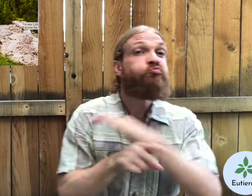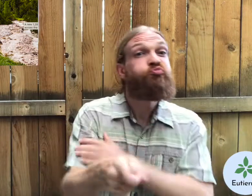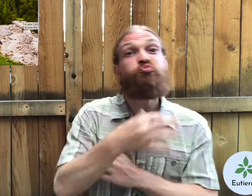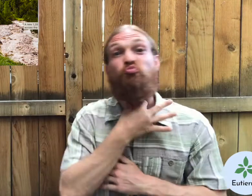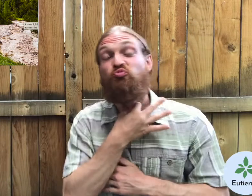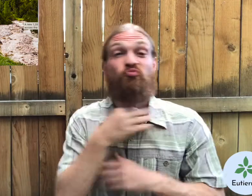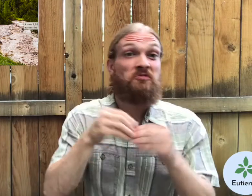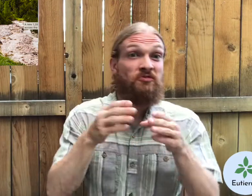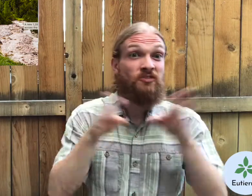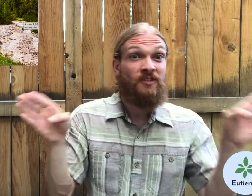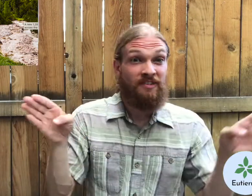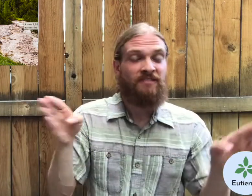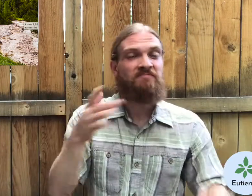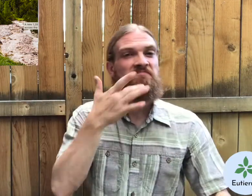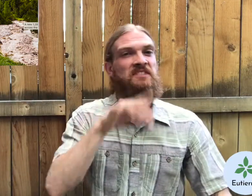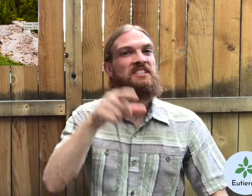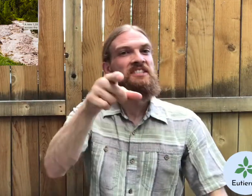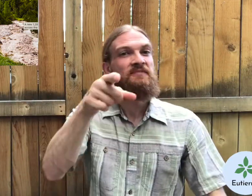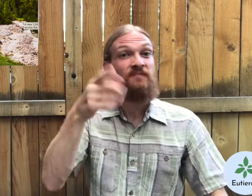Or just to go around in general, you're in luck: